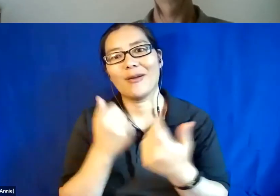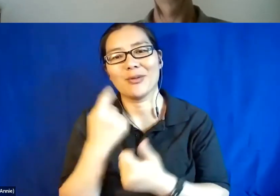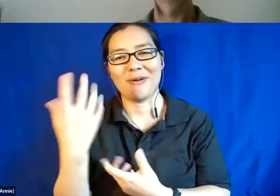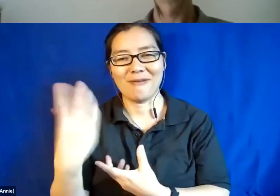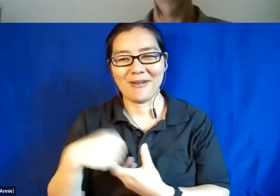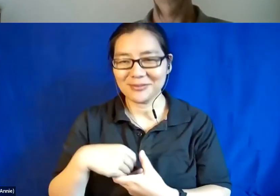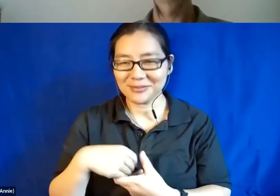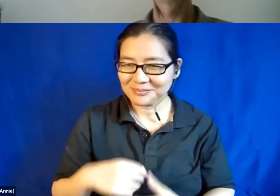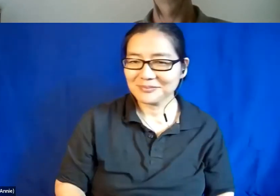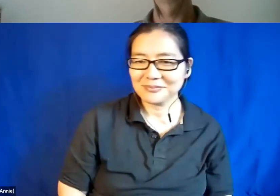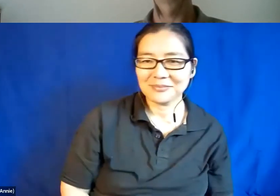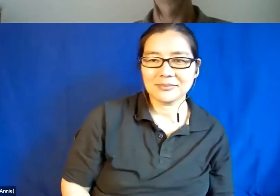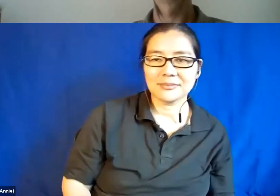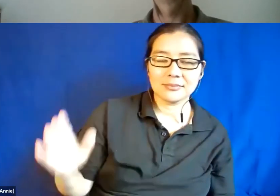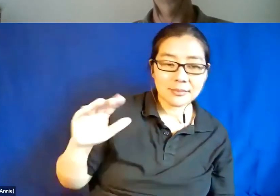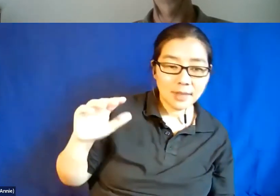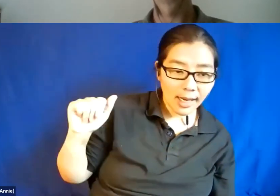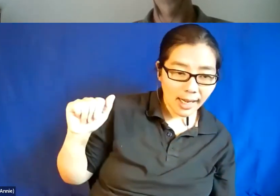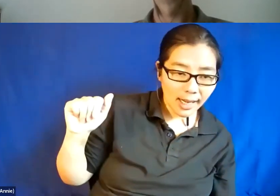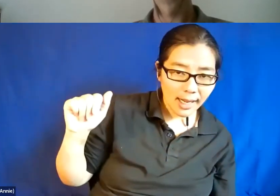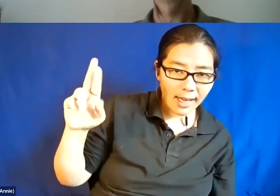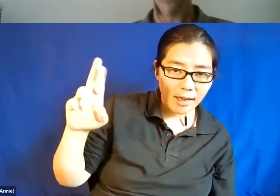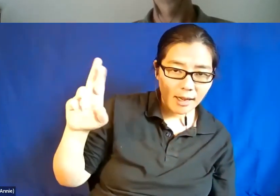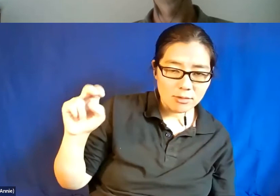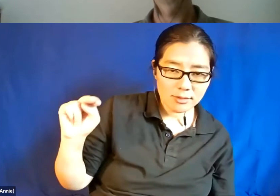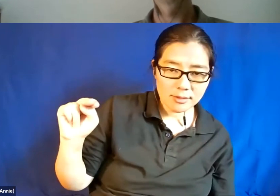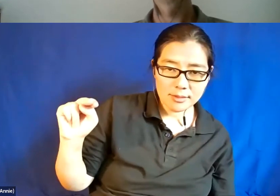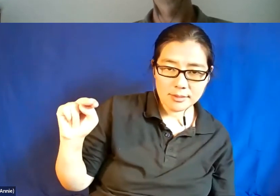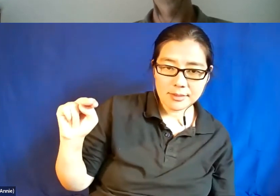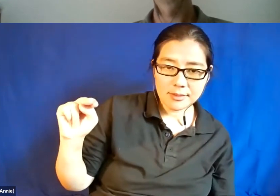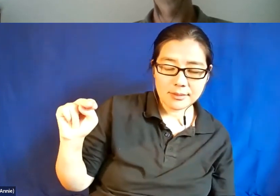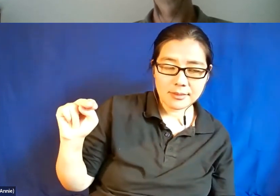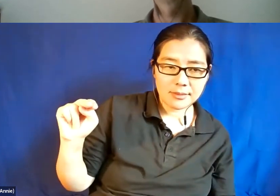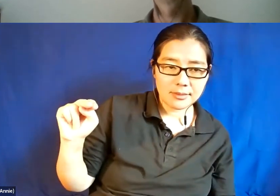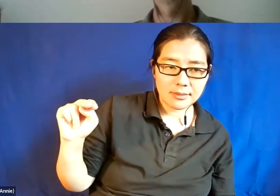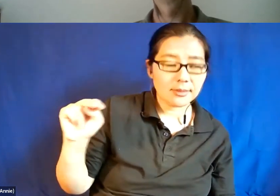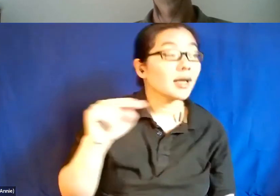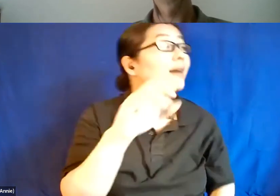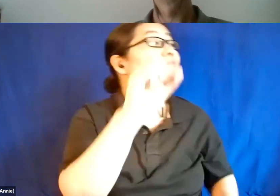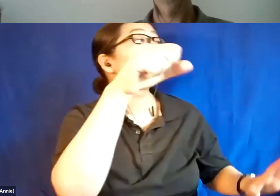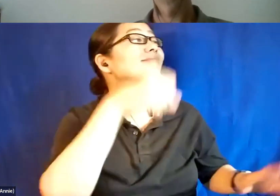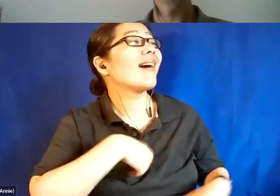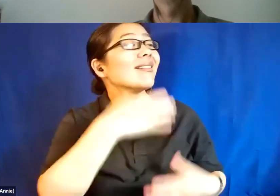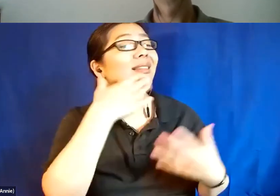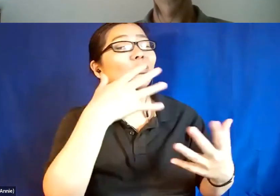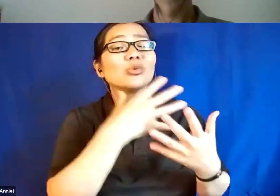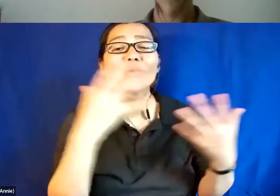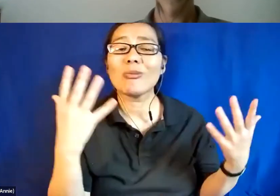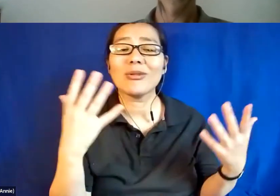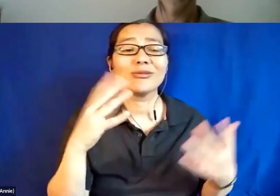Joshua Miele: Aaron. Aaron Rodriguez: Thank you so much again, Josh, everybody who organized